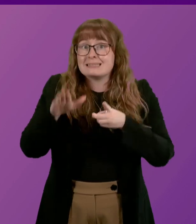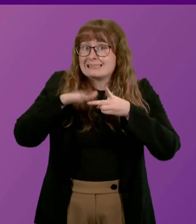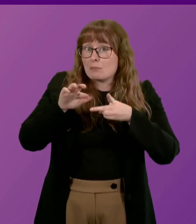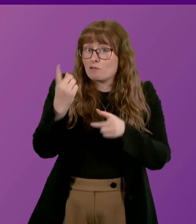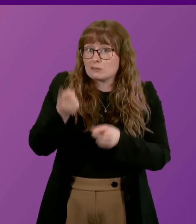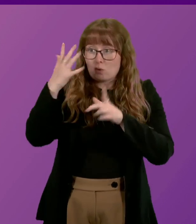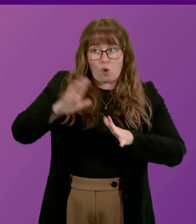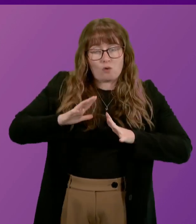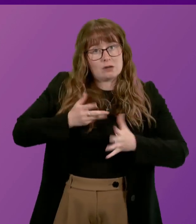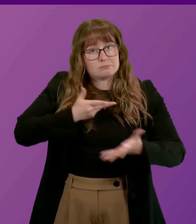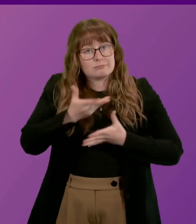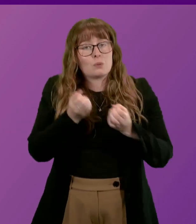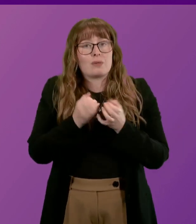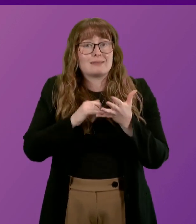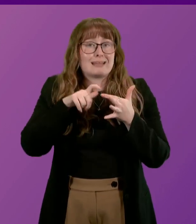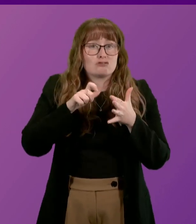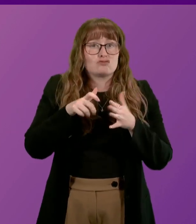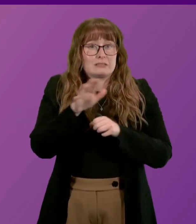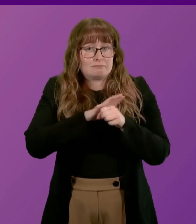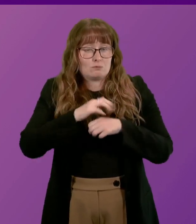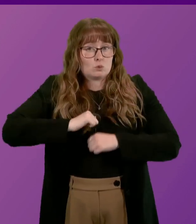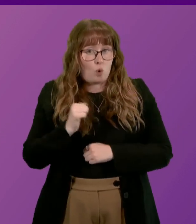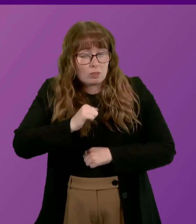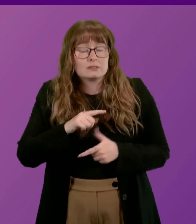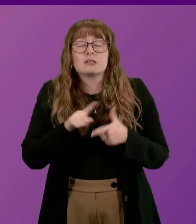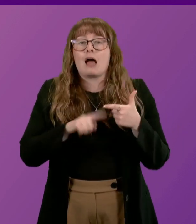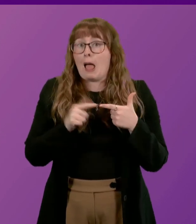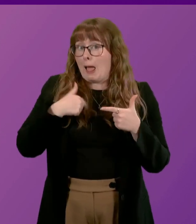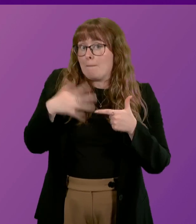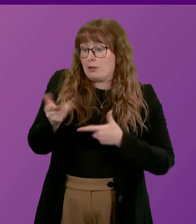it with the Secretary of State for Scotland, and I have discussed it with the company. We